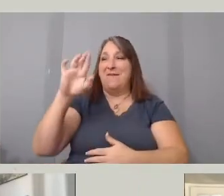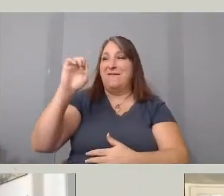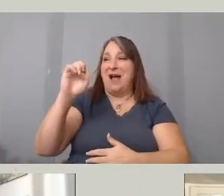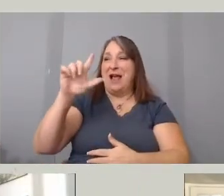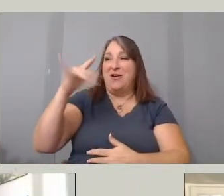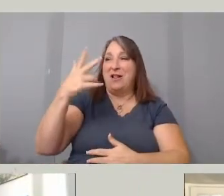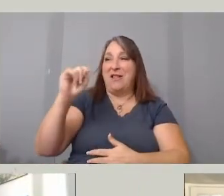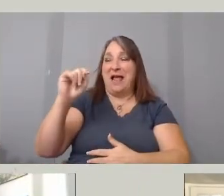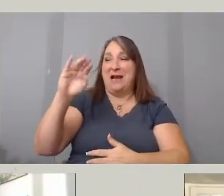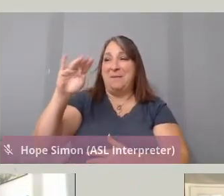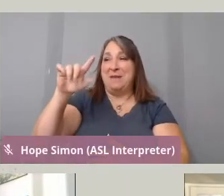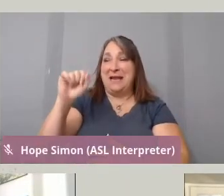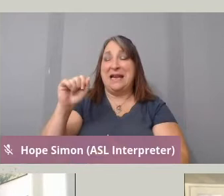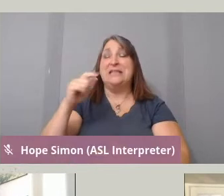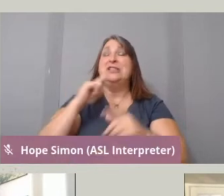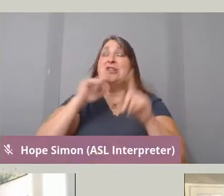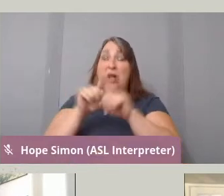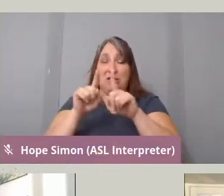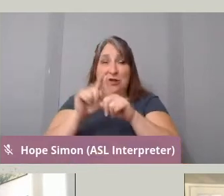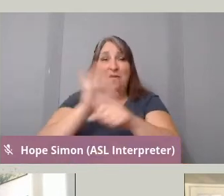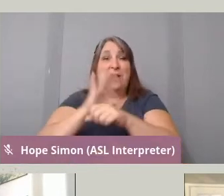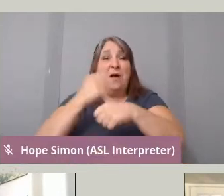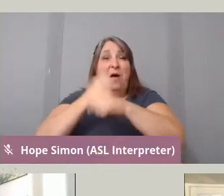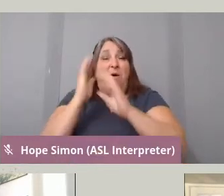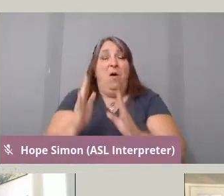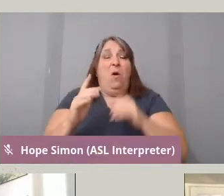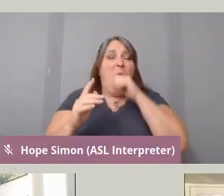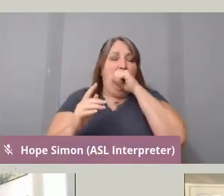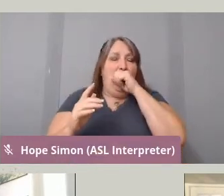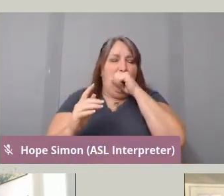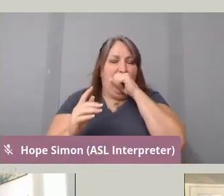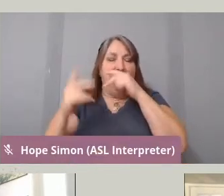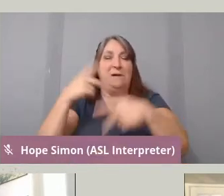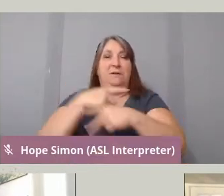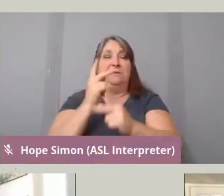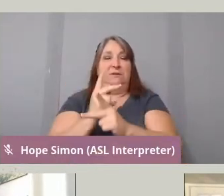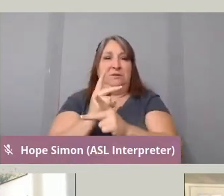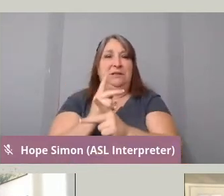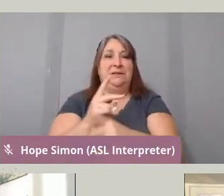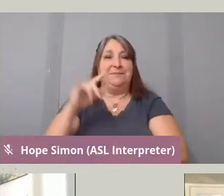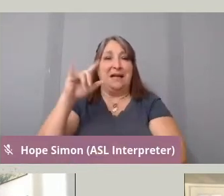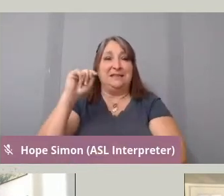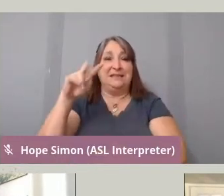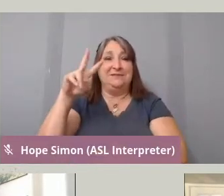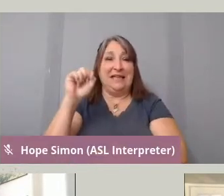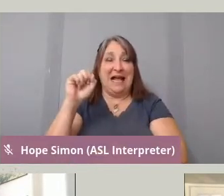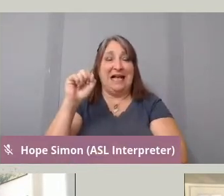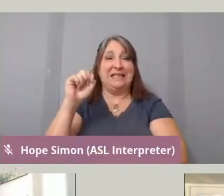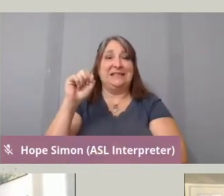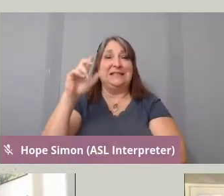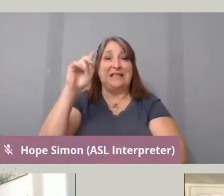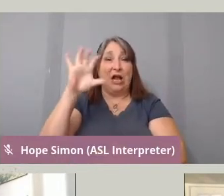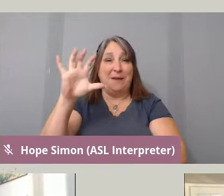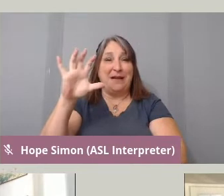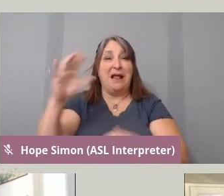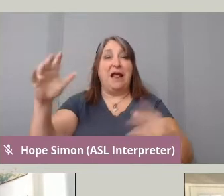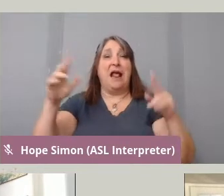She produced the ITVS funded feature documentary "Love in the Time of Fentanyl."